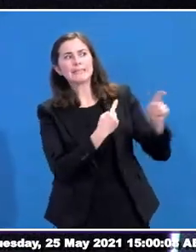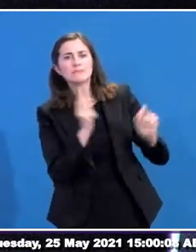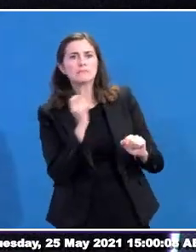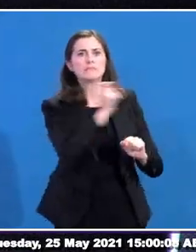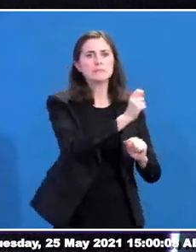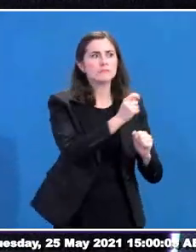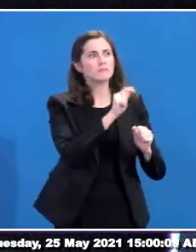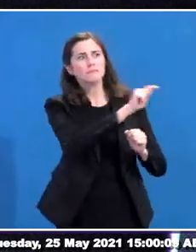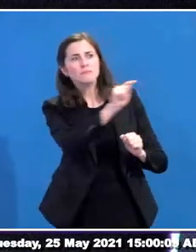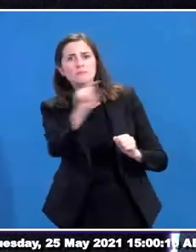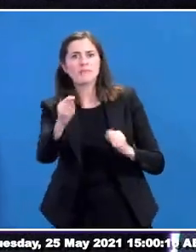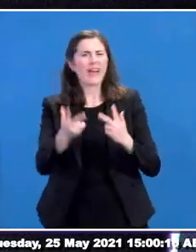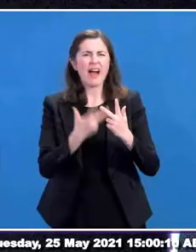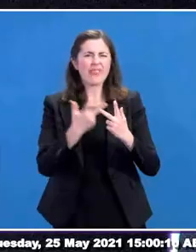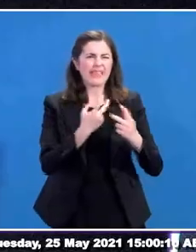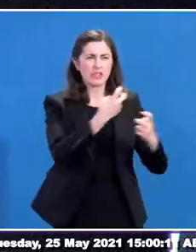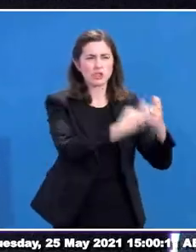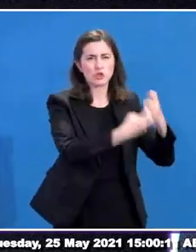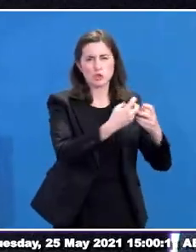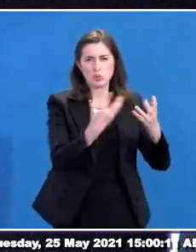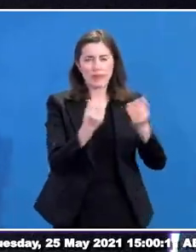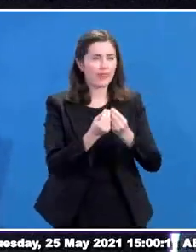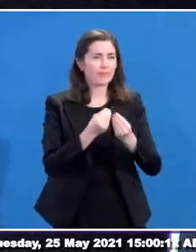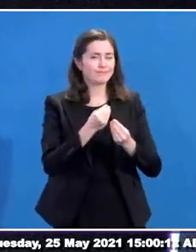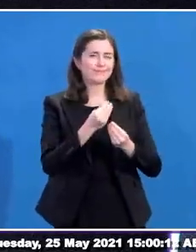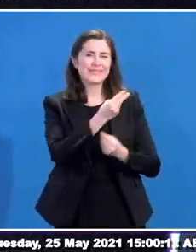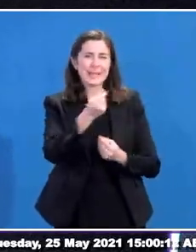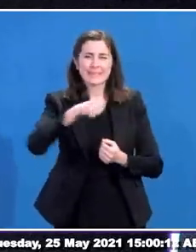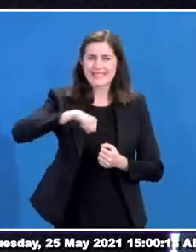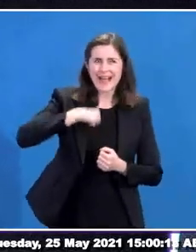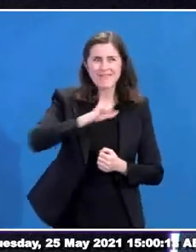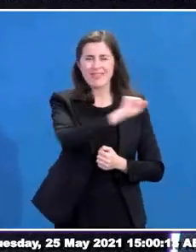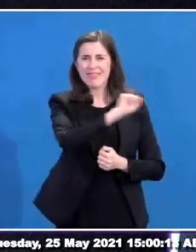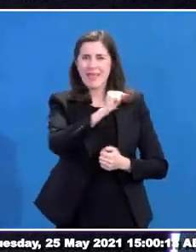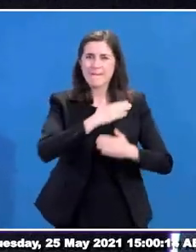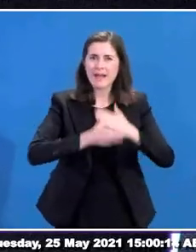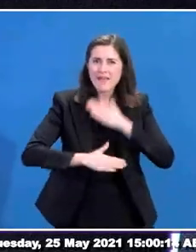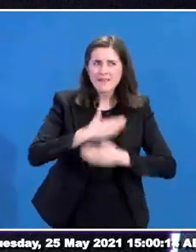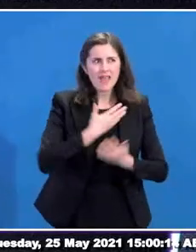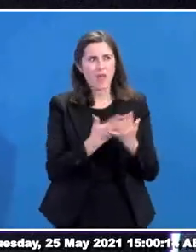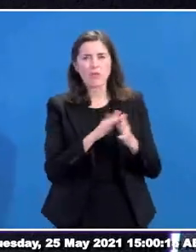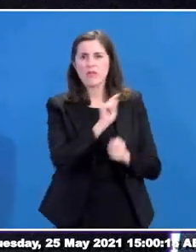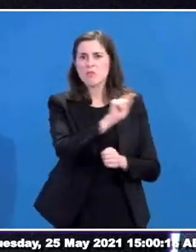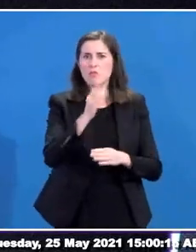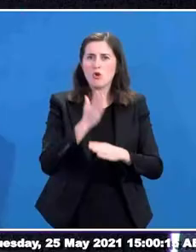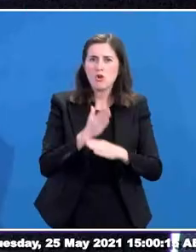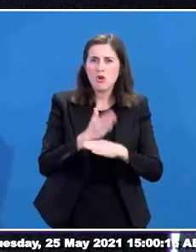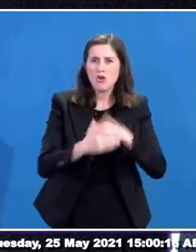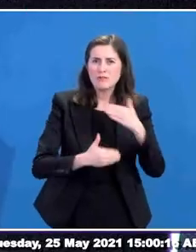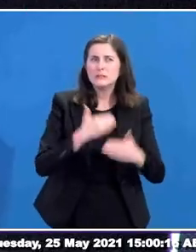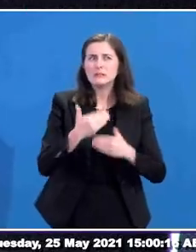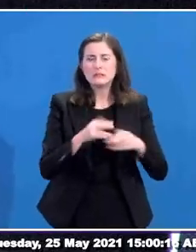There were other issues to do with conduct within the house, timing of being at